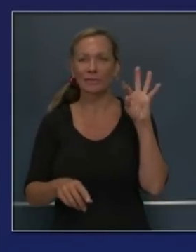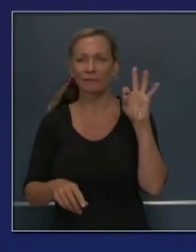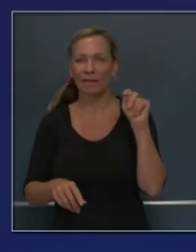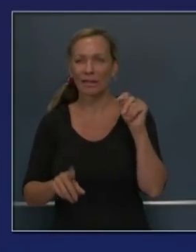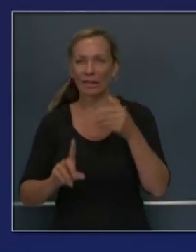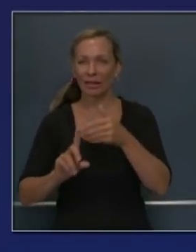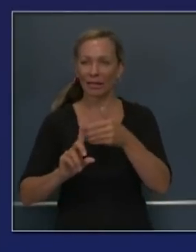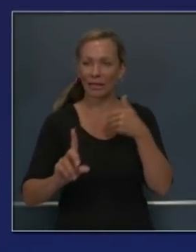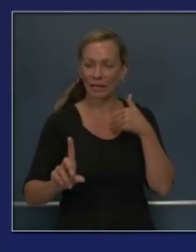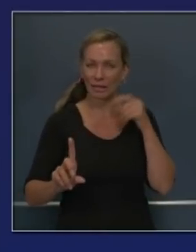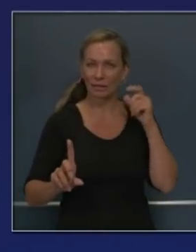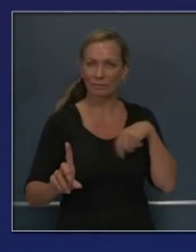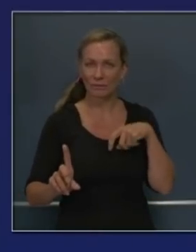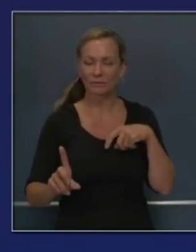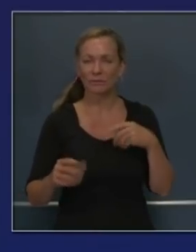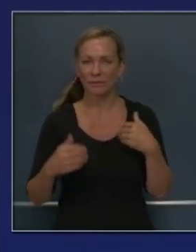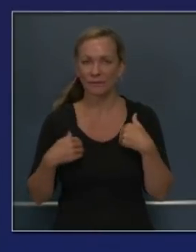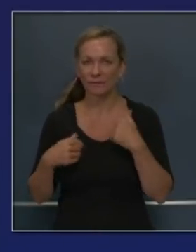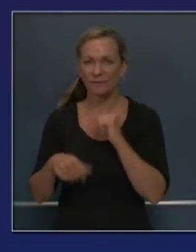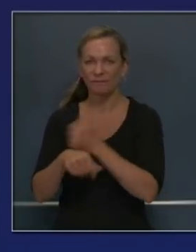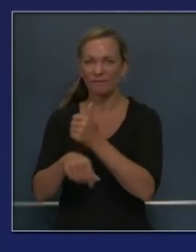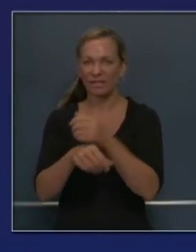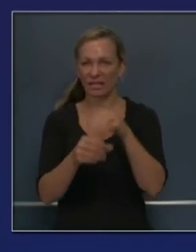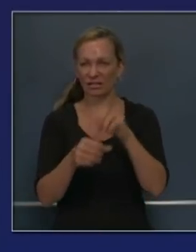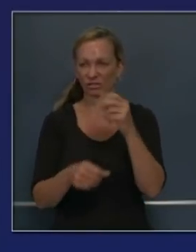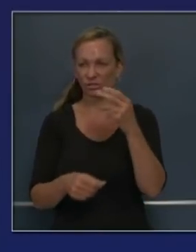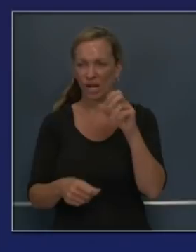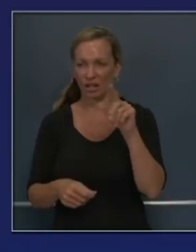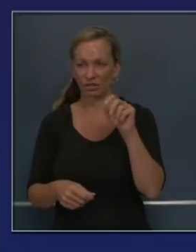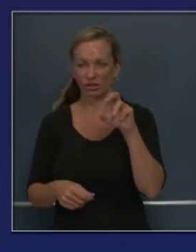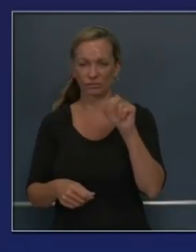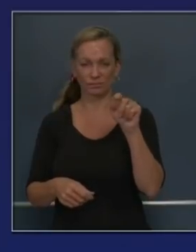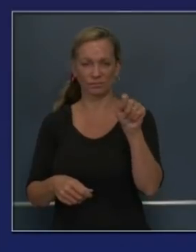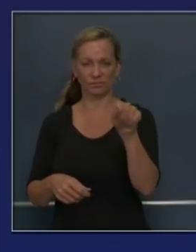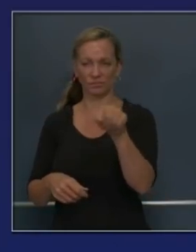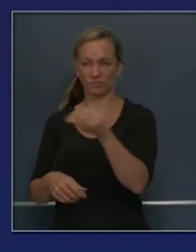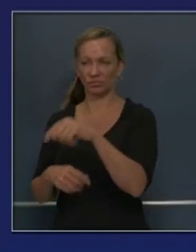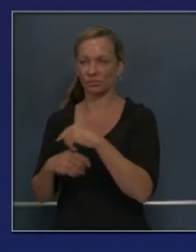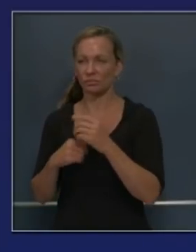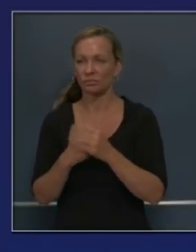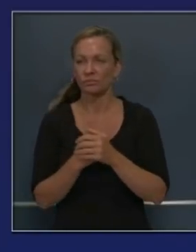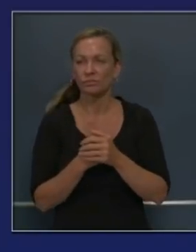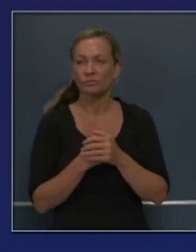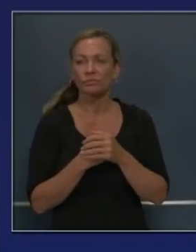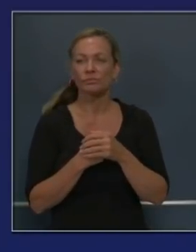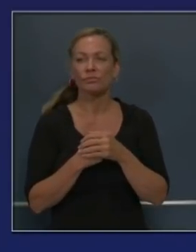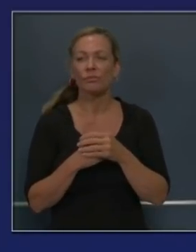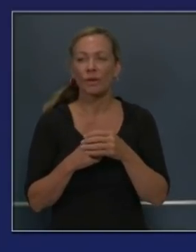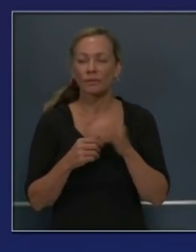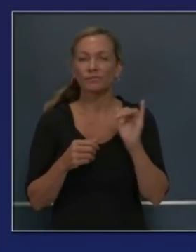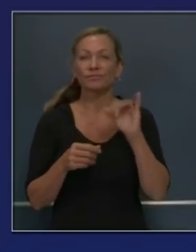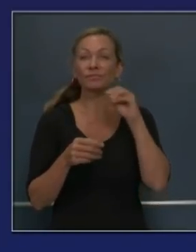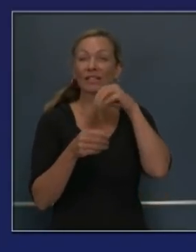MASK REQUIREMENTS, SOCIAL DISTANCING, YOU WILL SEE NOT